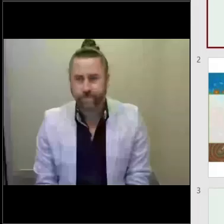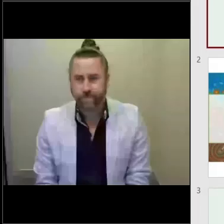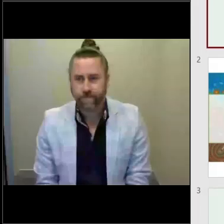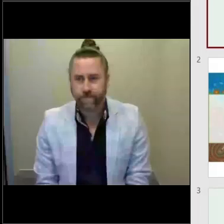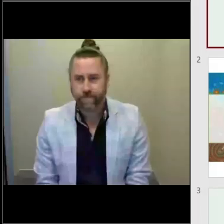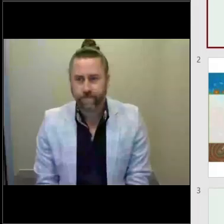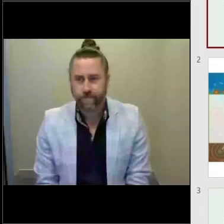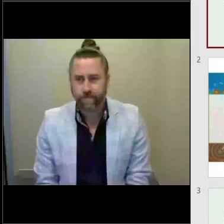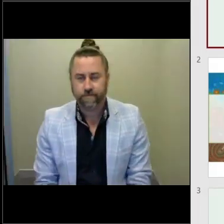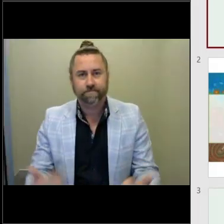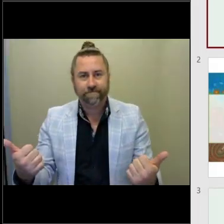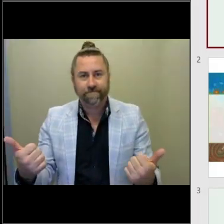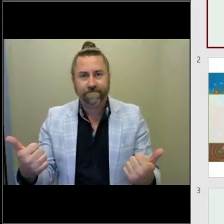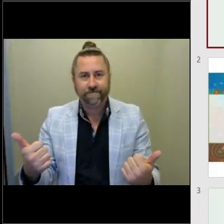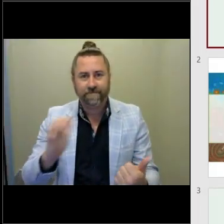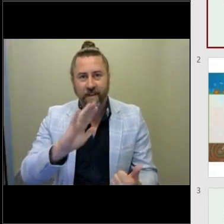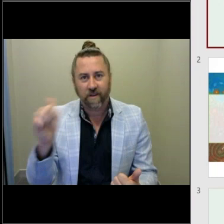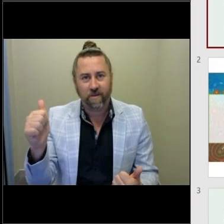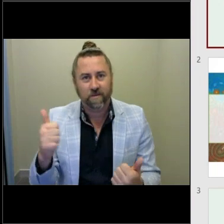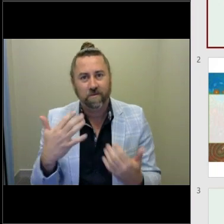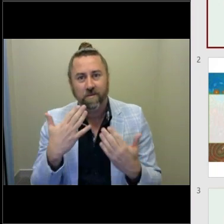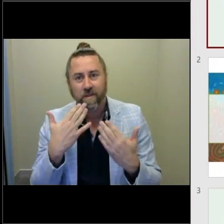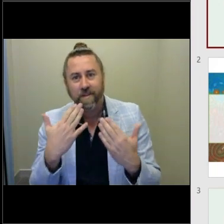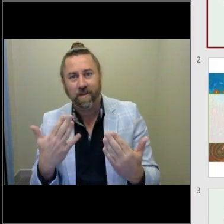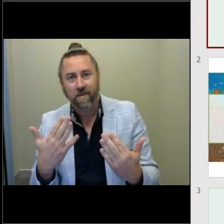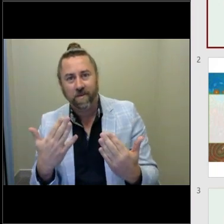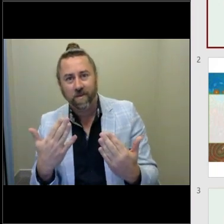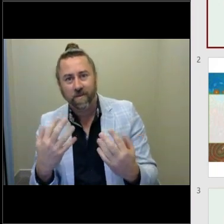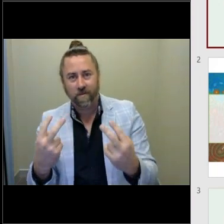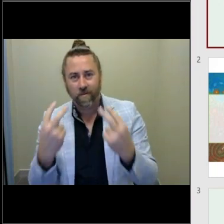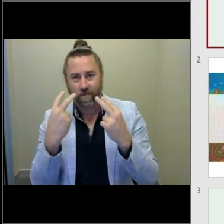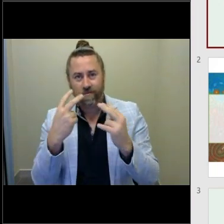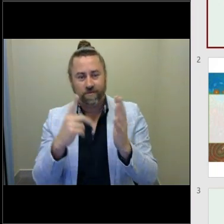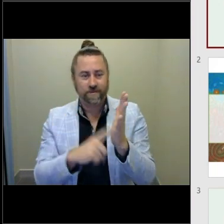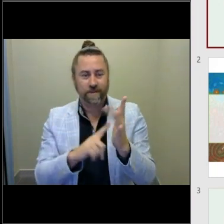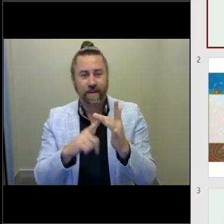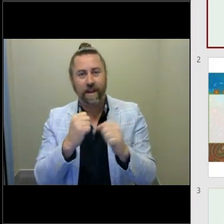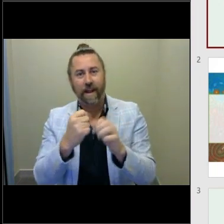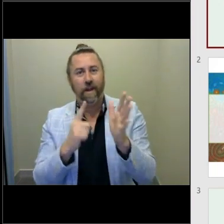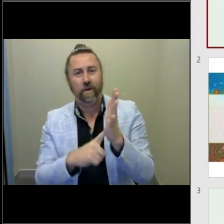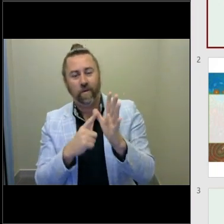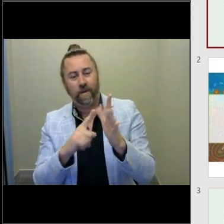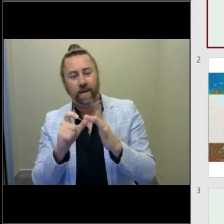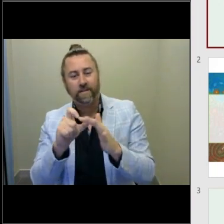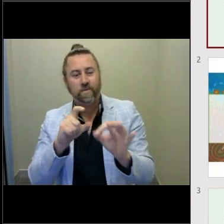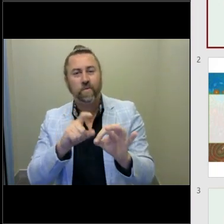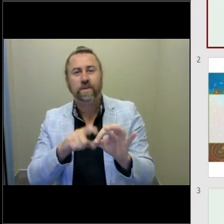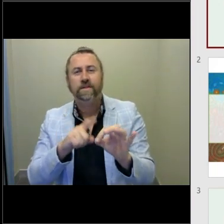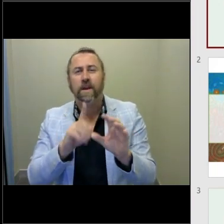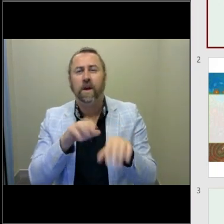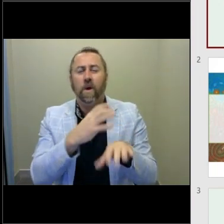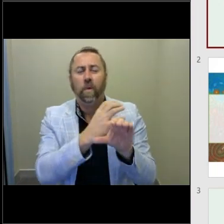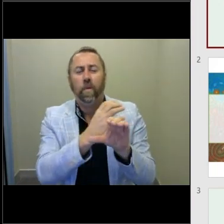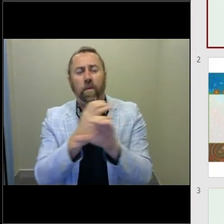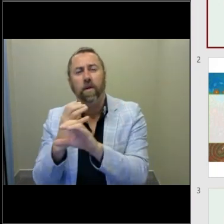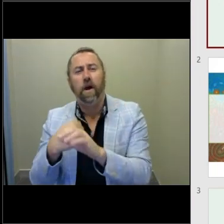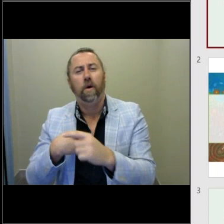Hi everybody. And thank you for joining Legal Aid Queensland for our webinar, Understanding the Domestic